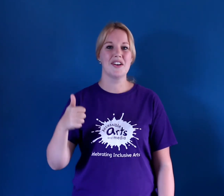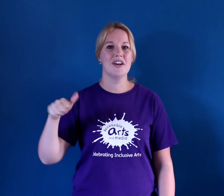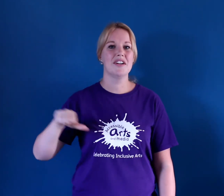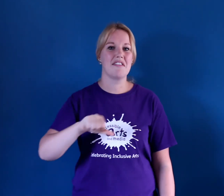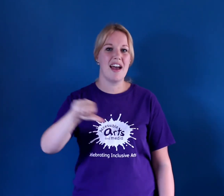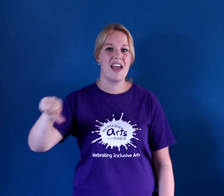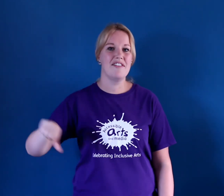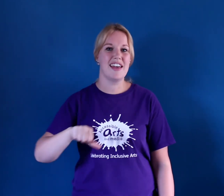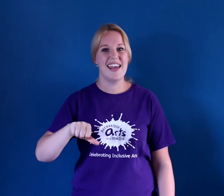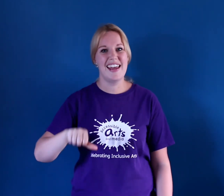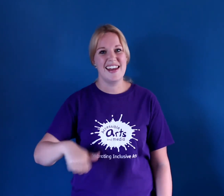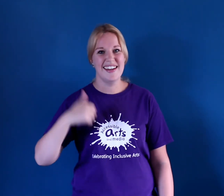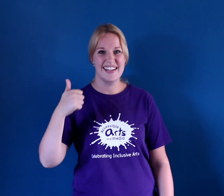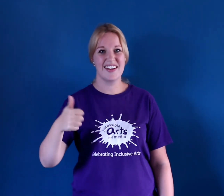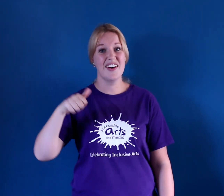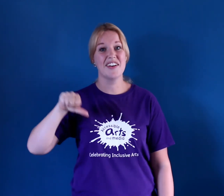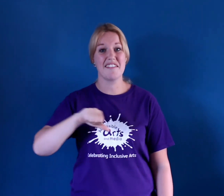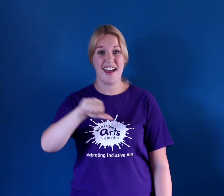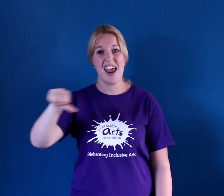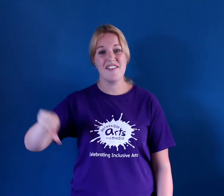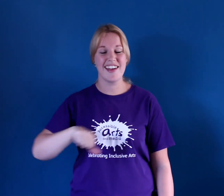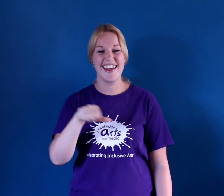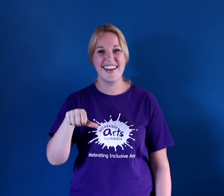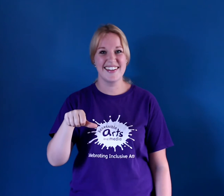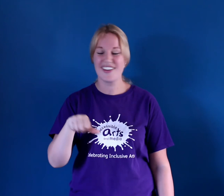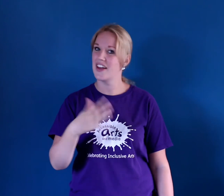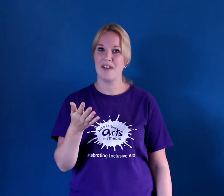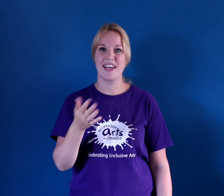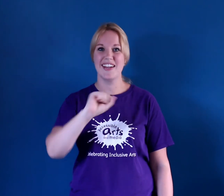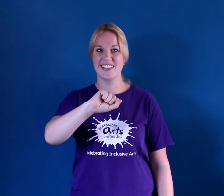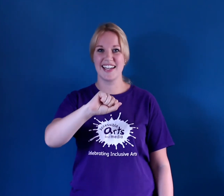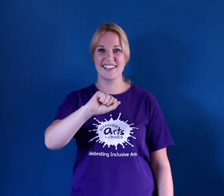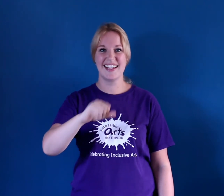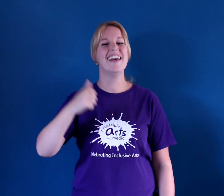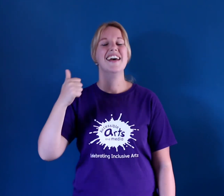Good gravy, good gravy. So you know that bit, your turn.